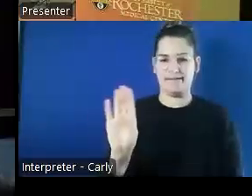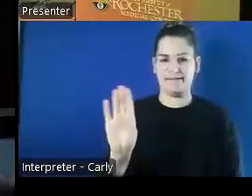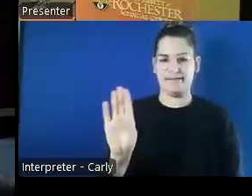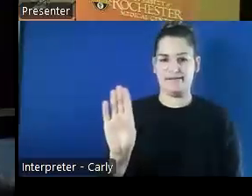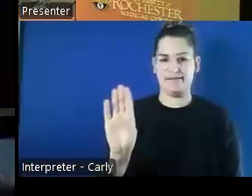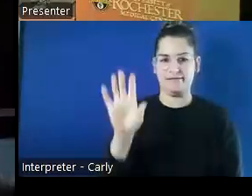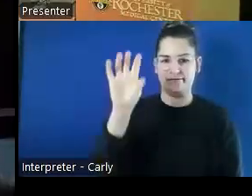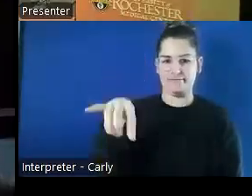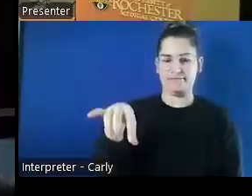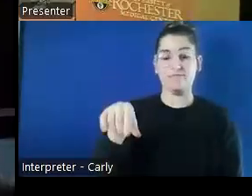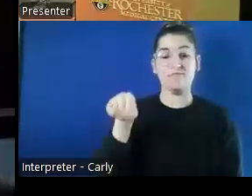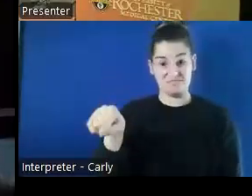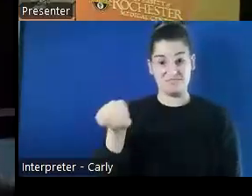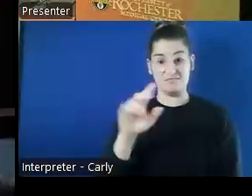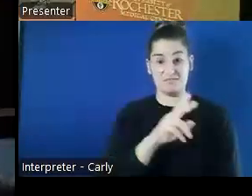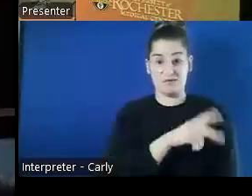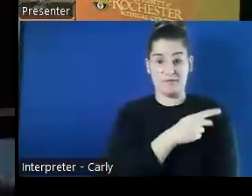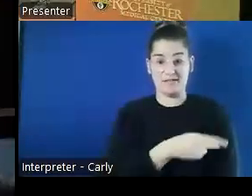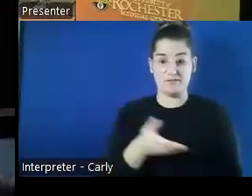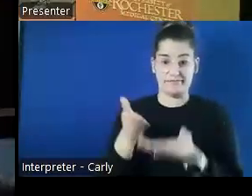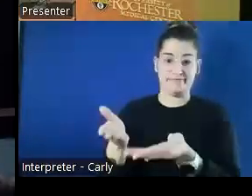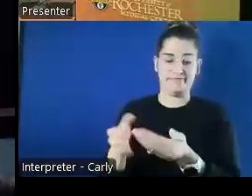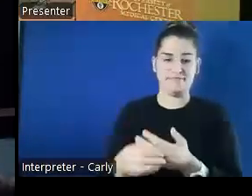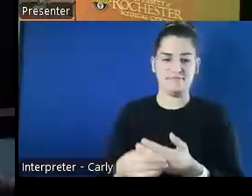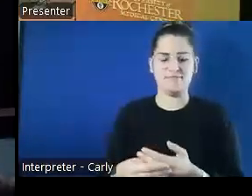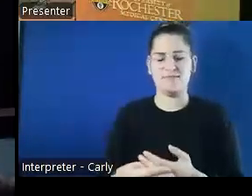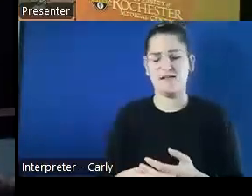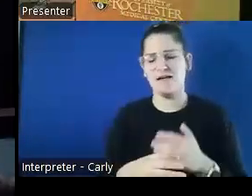and those are our patients right I think it can be confusing sometimes because we're we're medicine